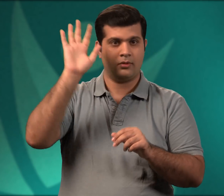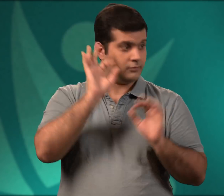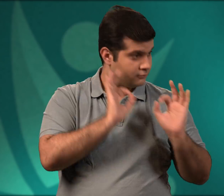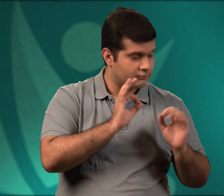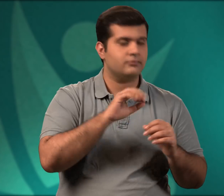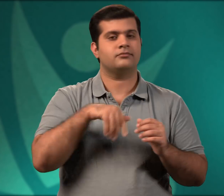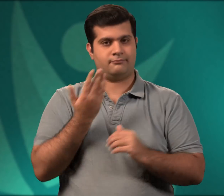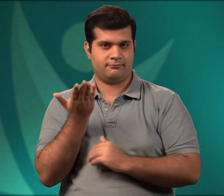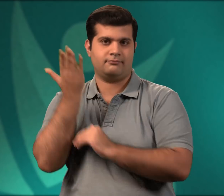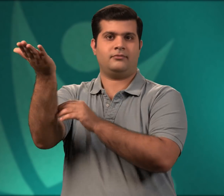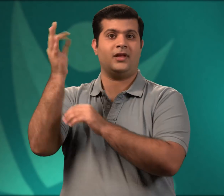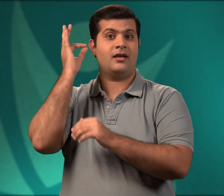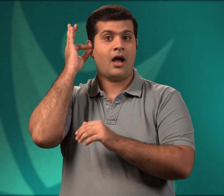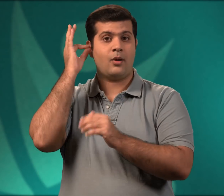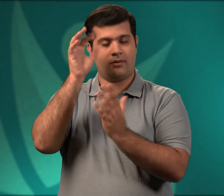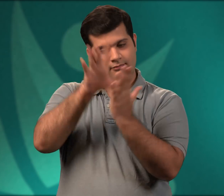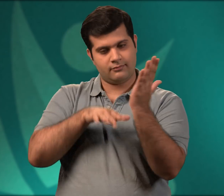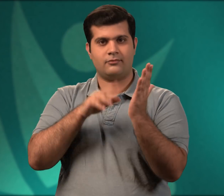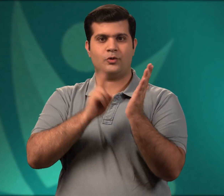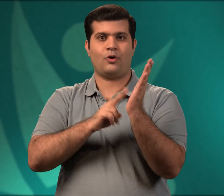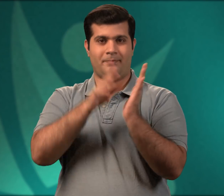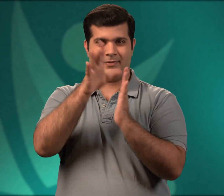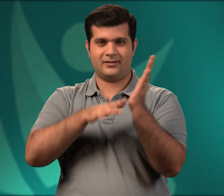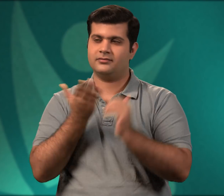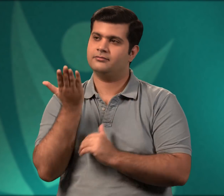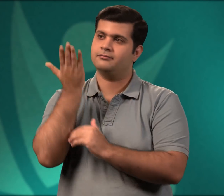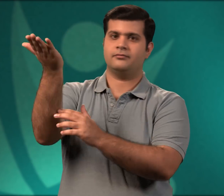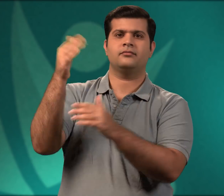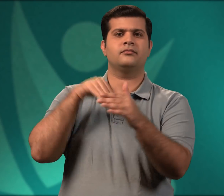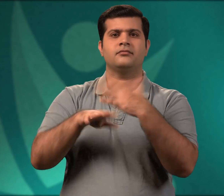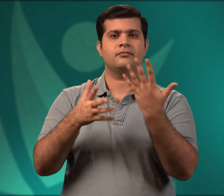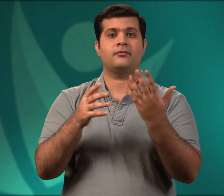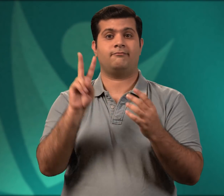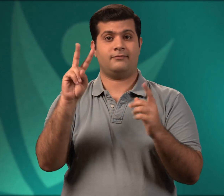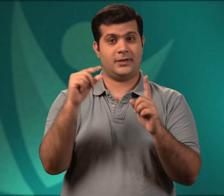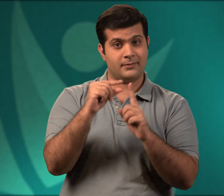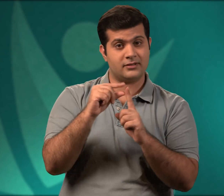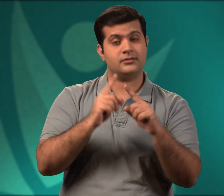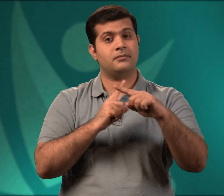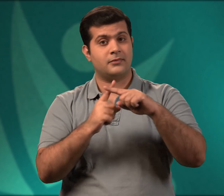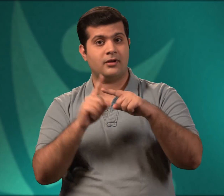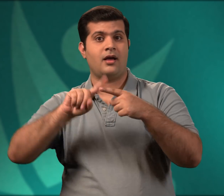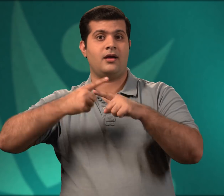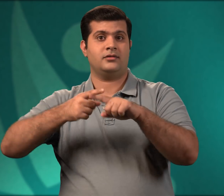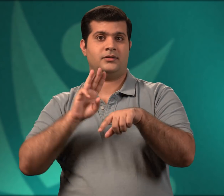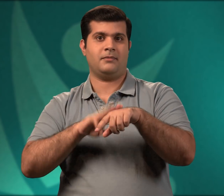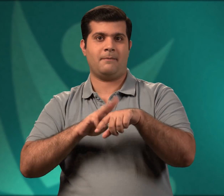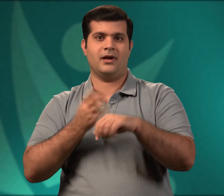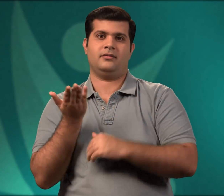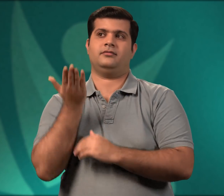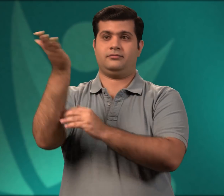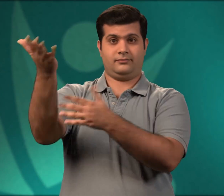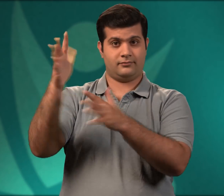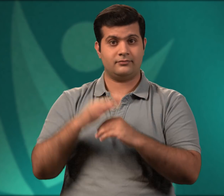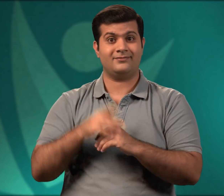They decided that Rahul would be a nominee for the position of Vice-President and Executive Member.